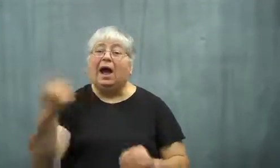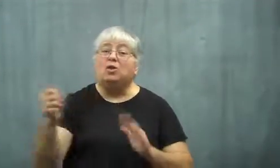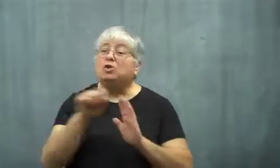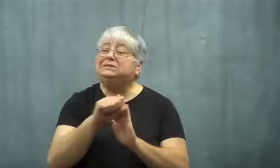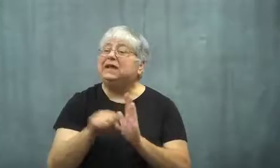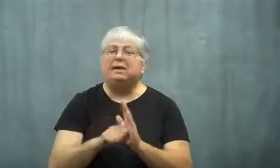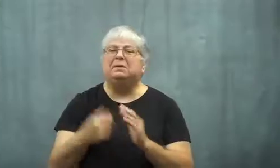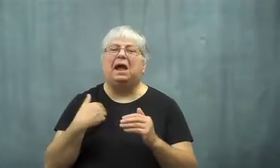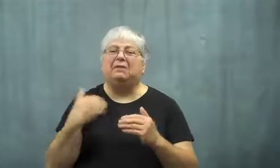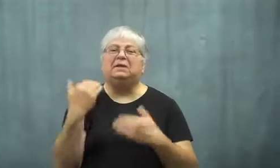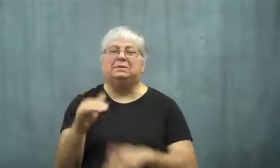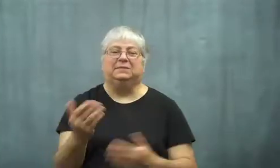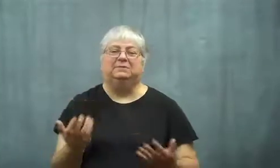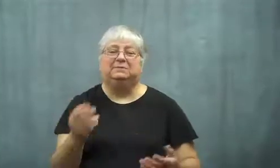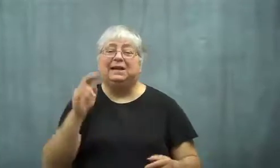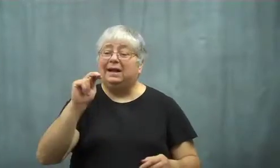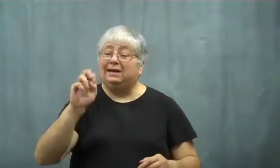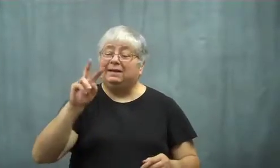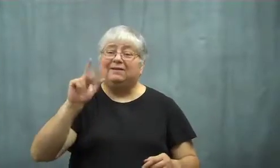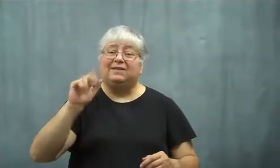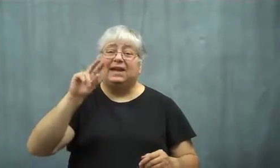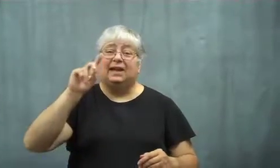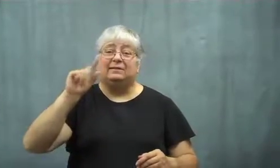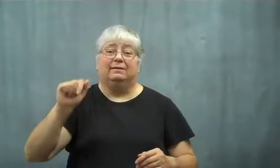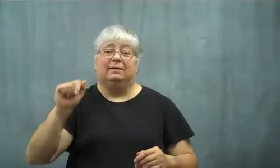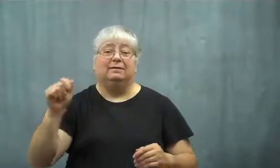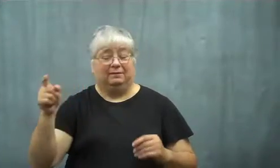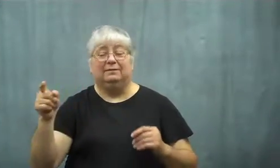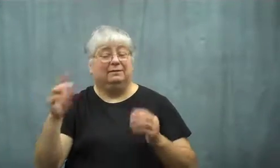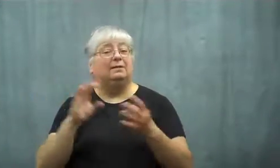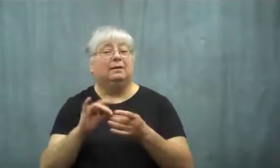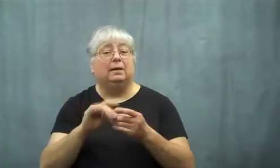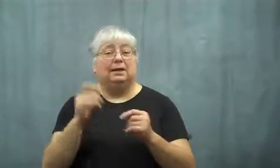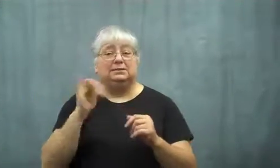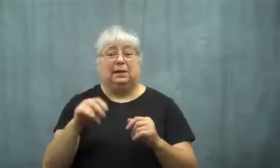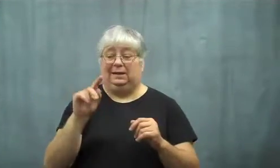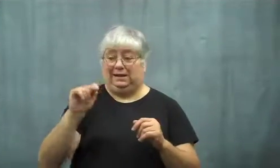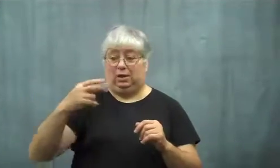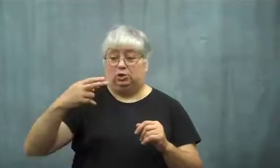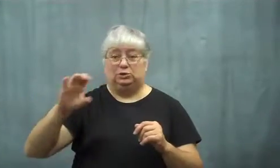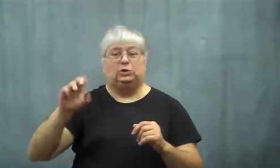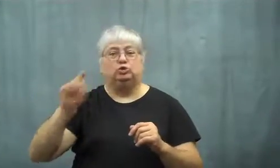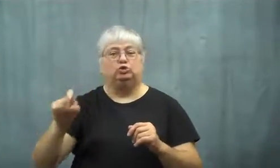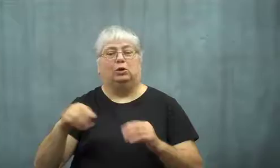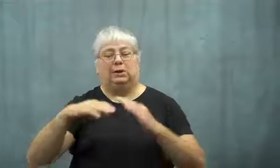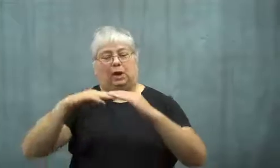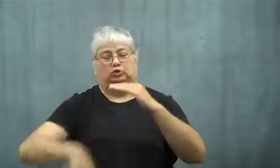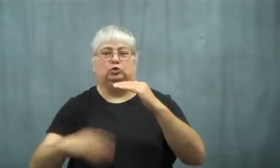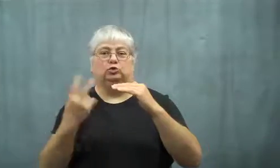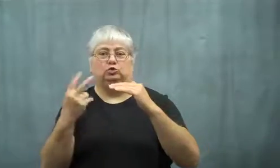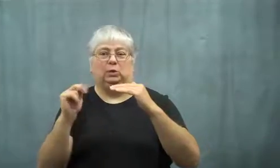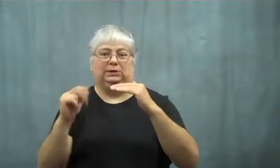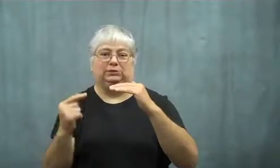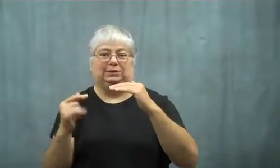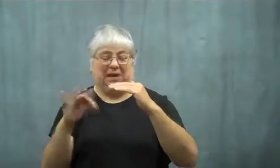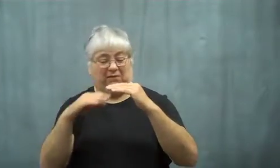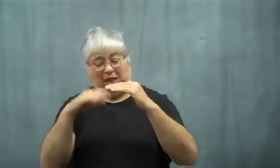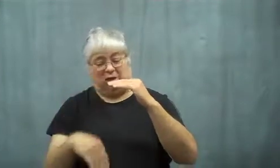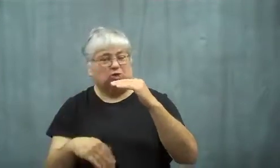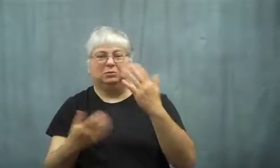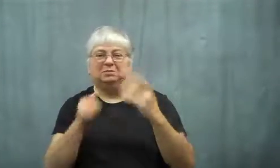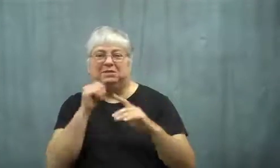Other states have set limits.